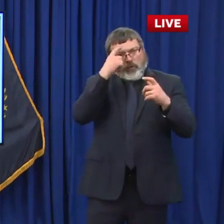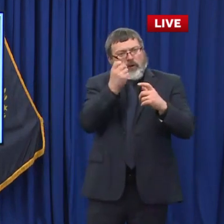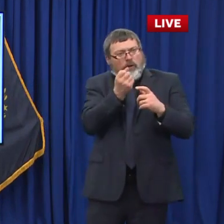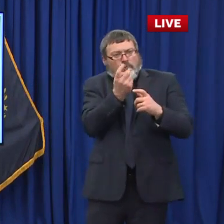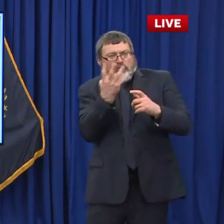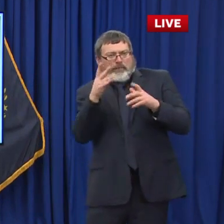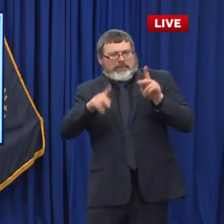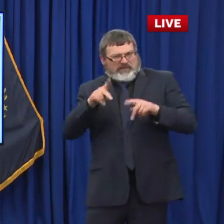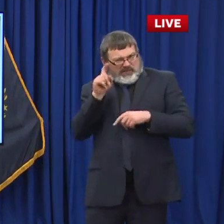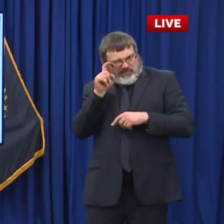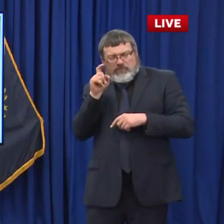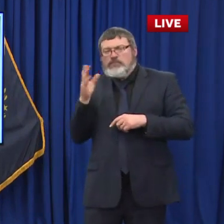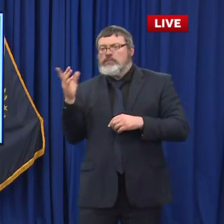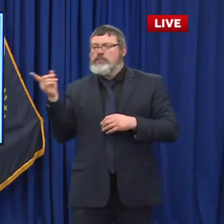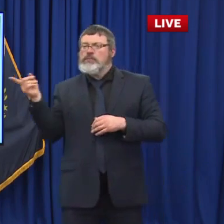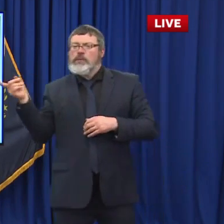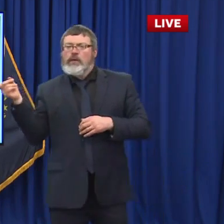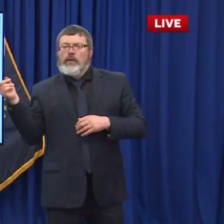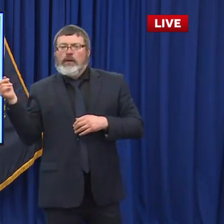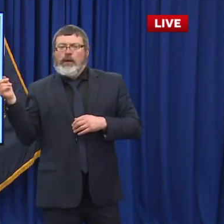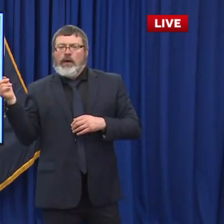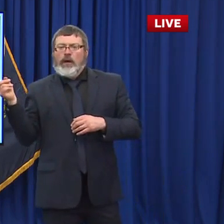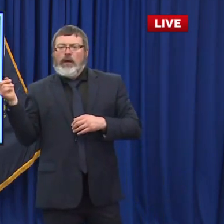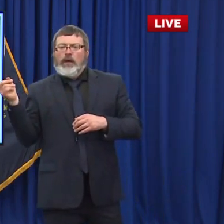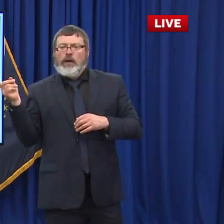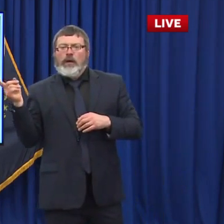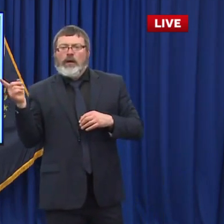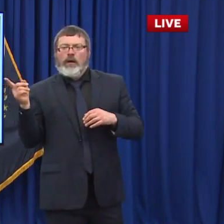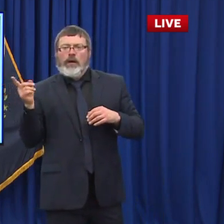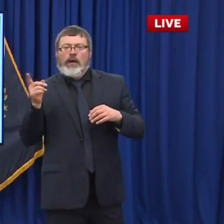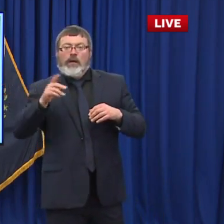THAT IS A GOOD QUESTION.